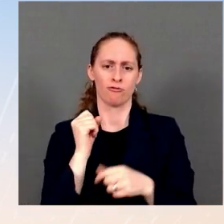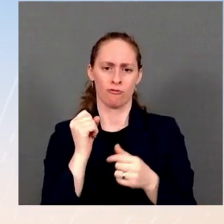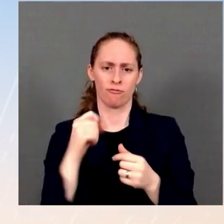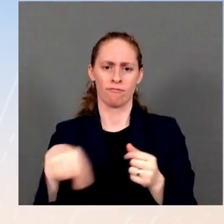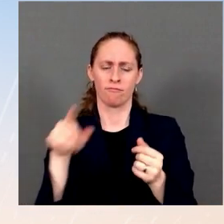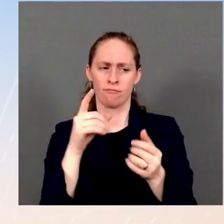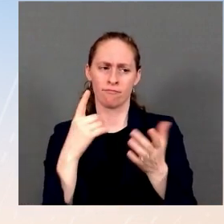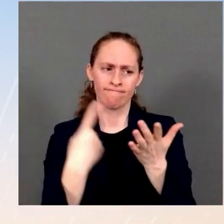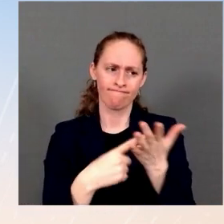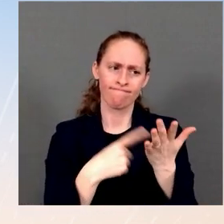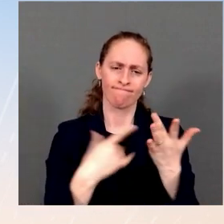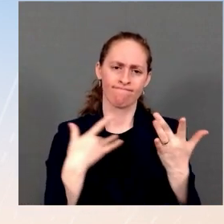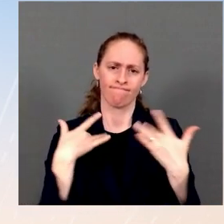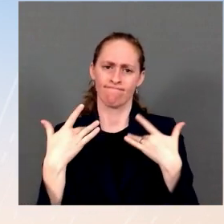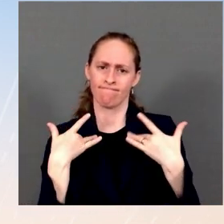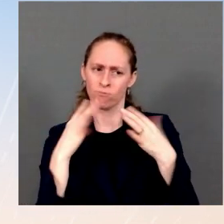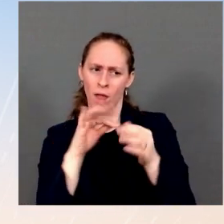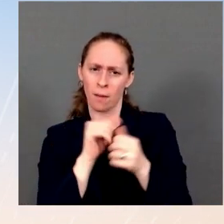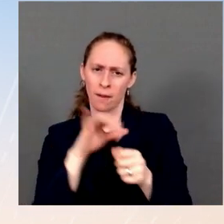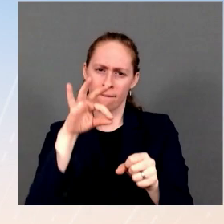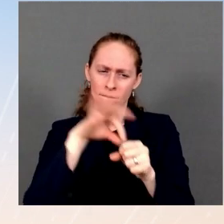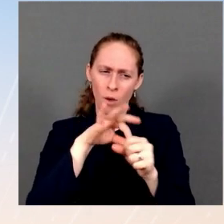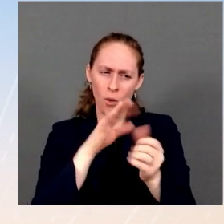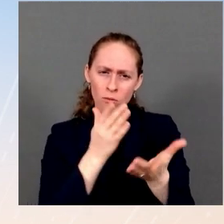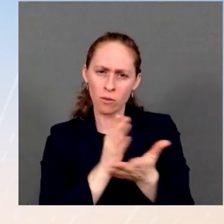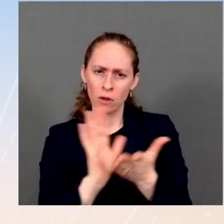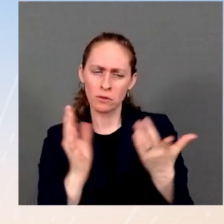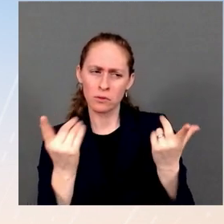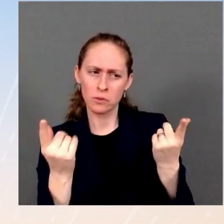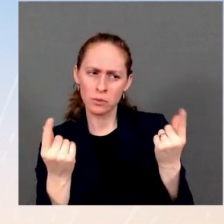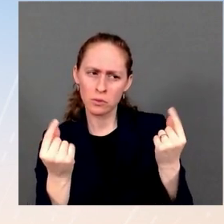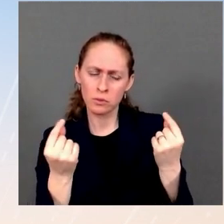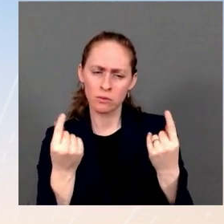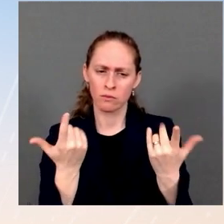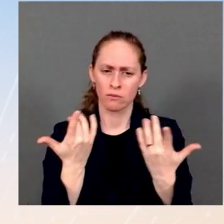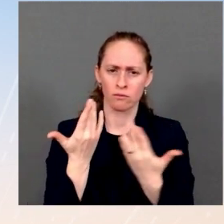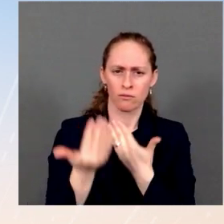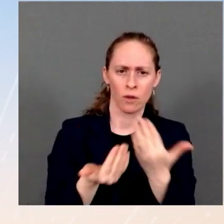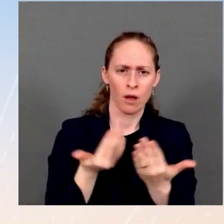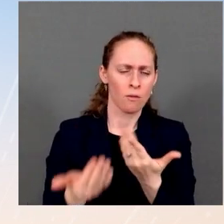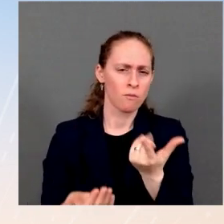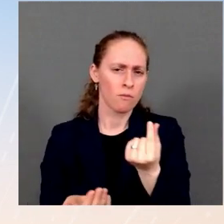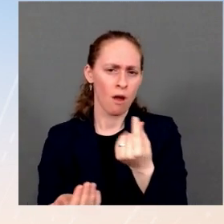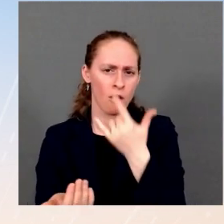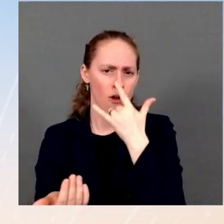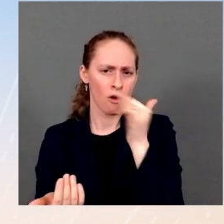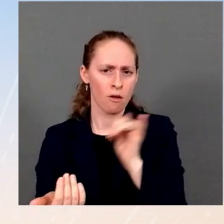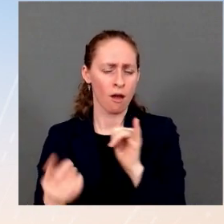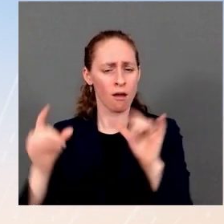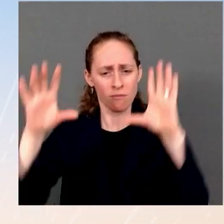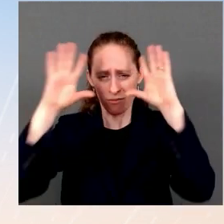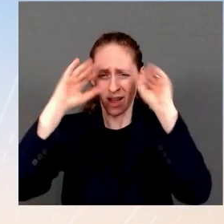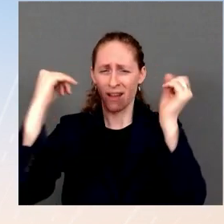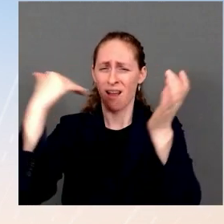reaffirmed the importance of acting to ensure that every American can vote and have that vote be counted.